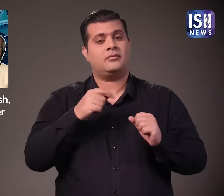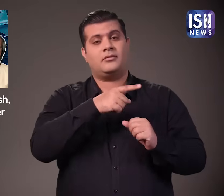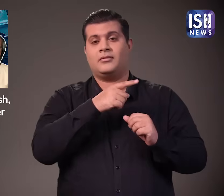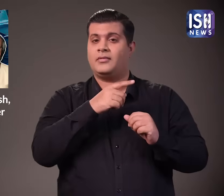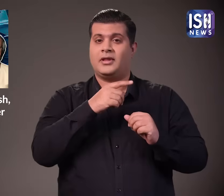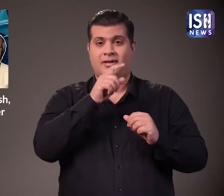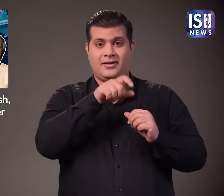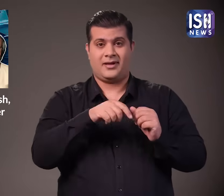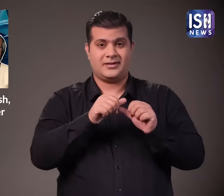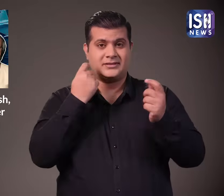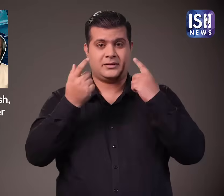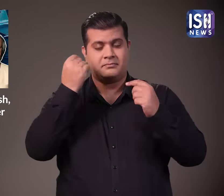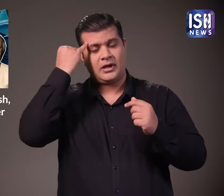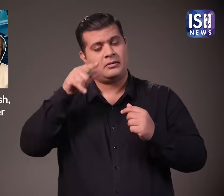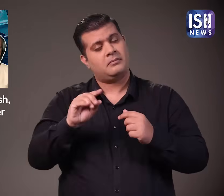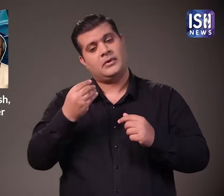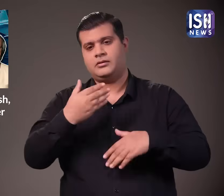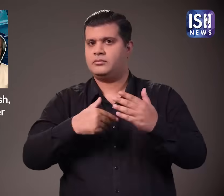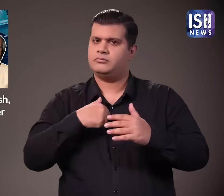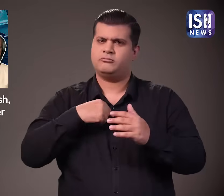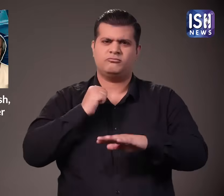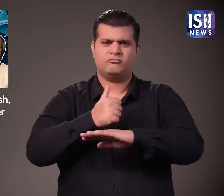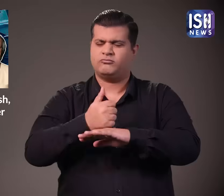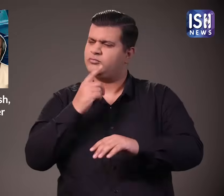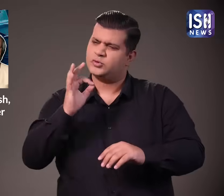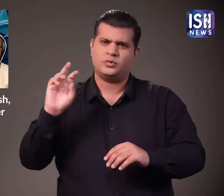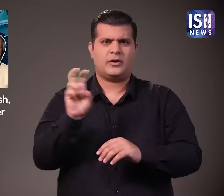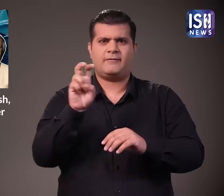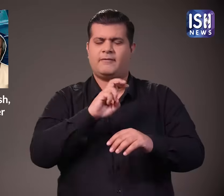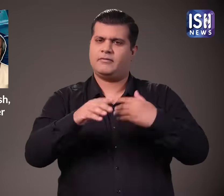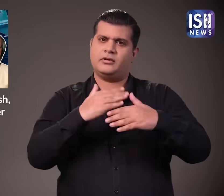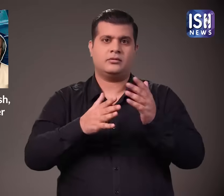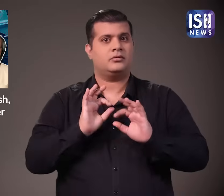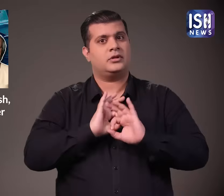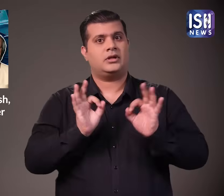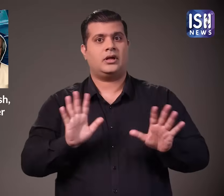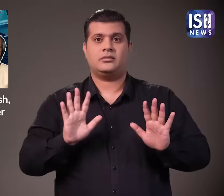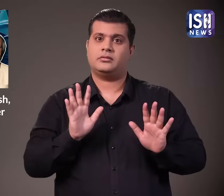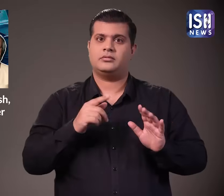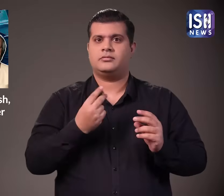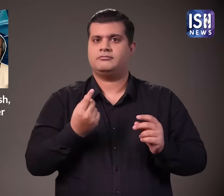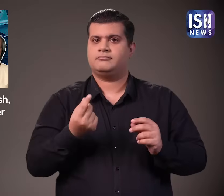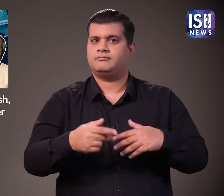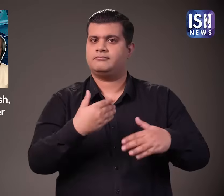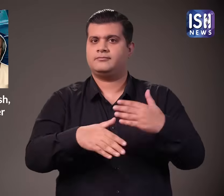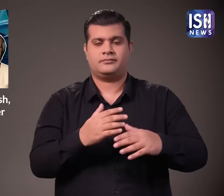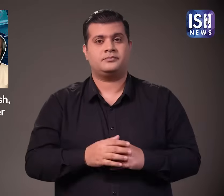The CM has urged to improve transportation along this corridor.